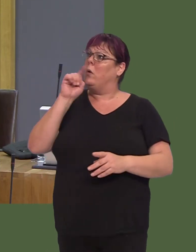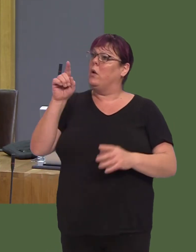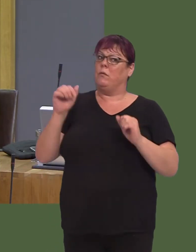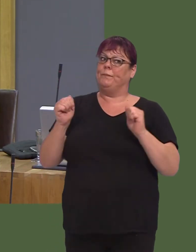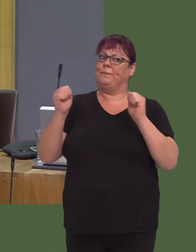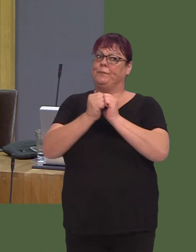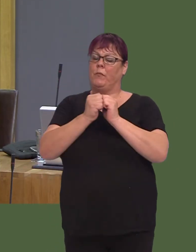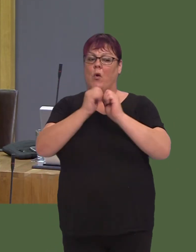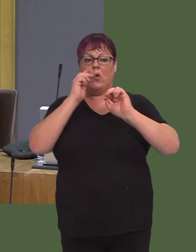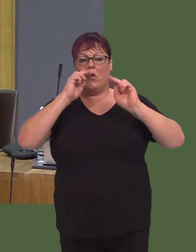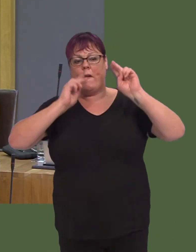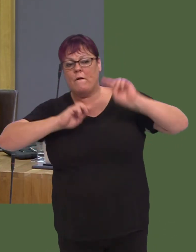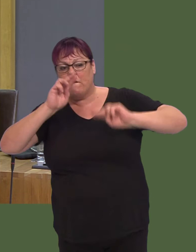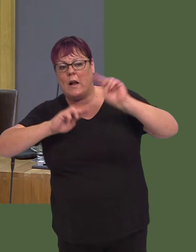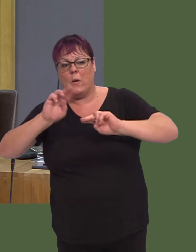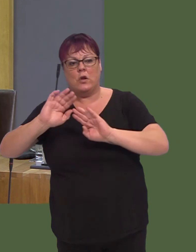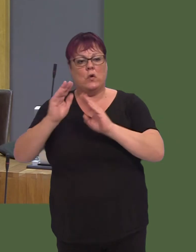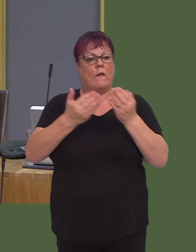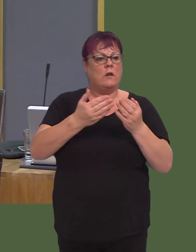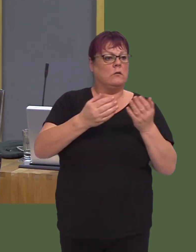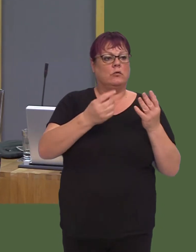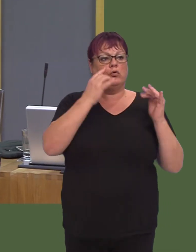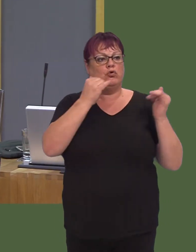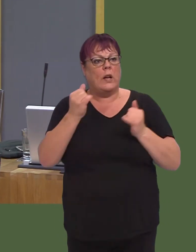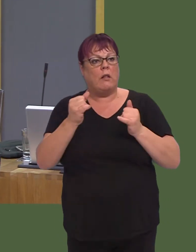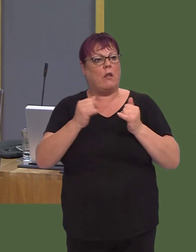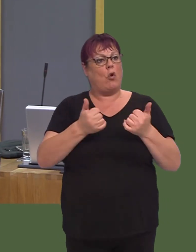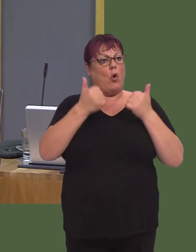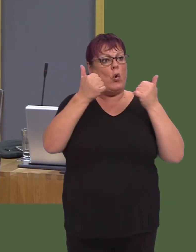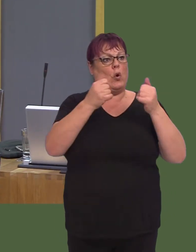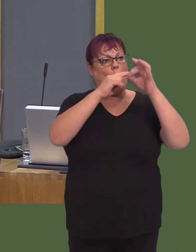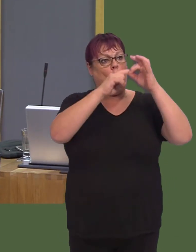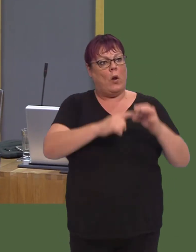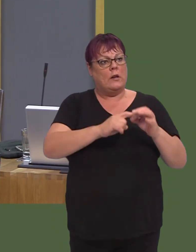So, will you commit to evaluating the service to make sure that there is a high-quality